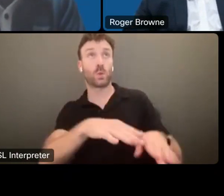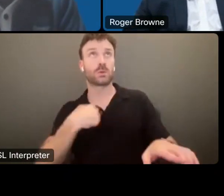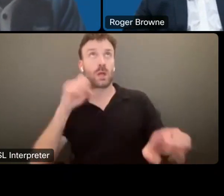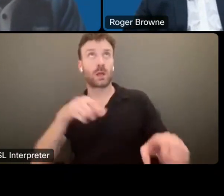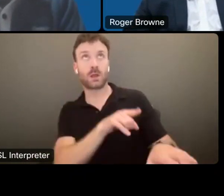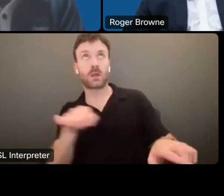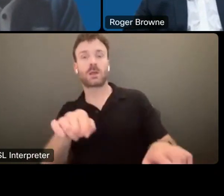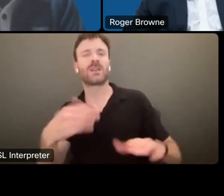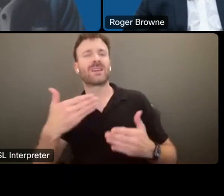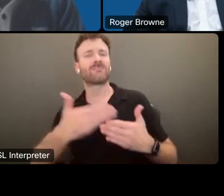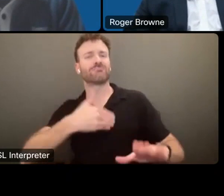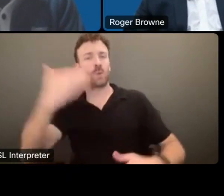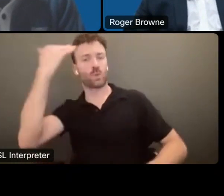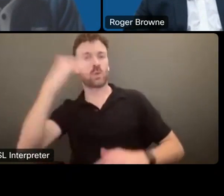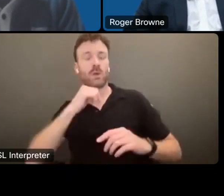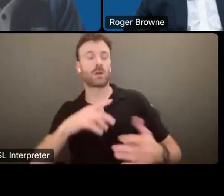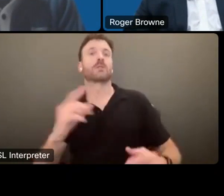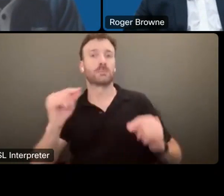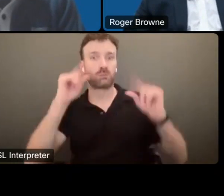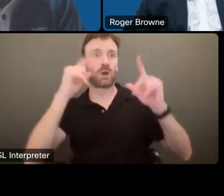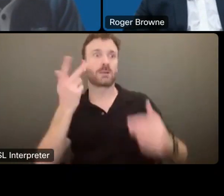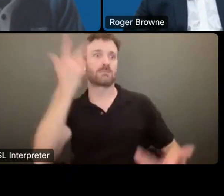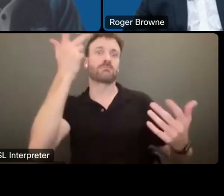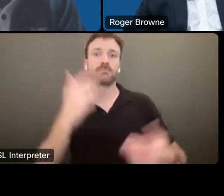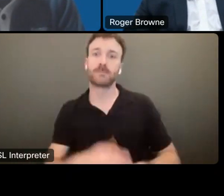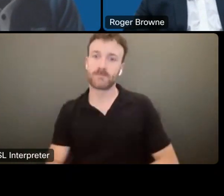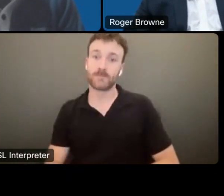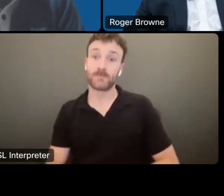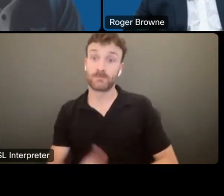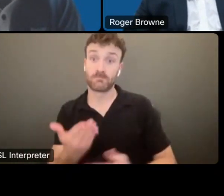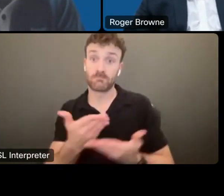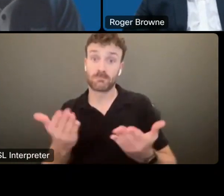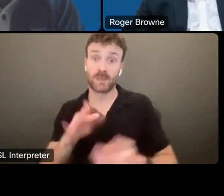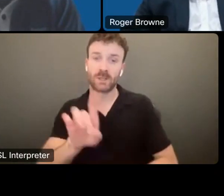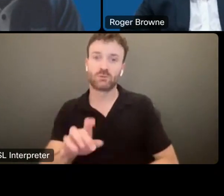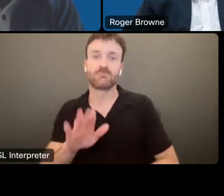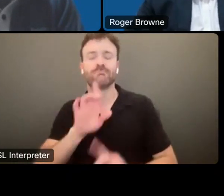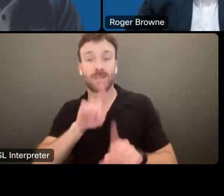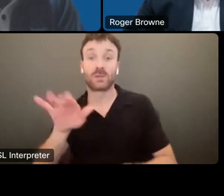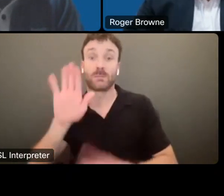and not have those unpleasant surprises? So yeah, if anyone has an answer to that, that'd be great.